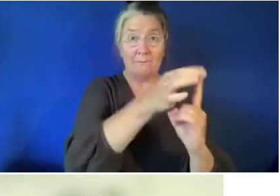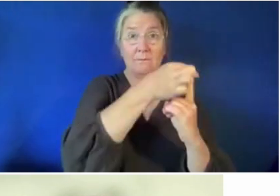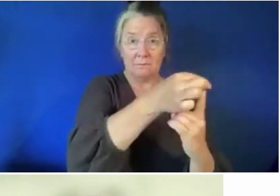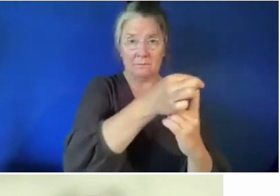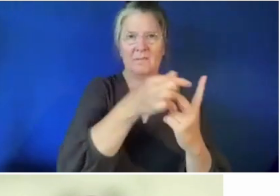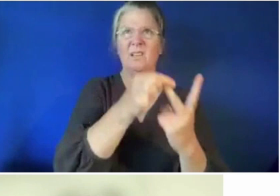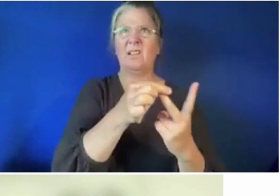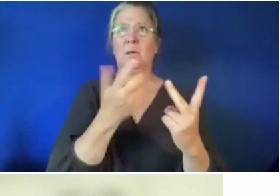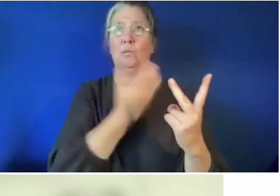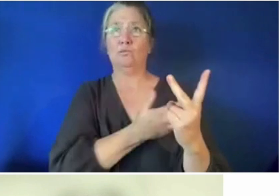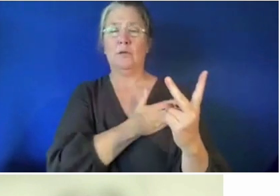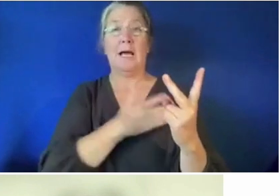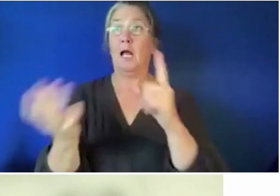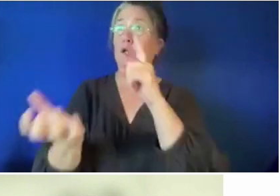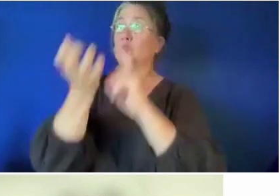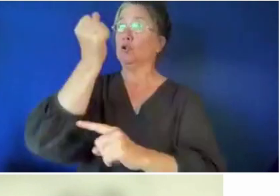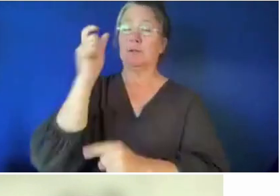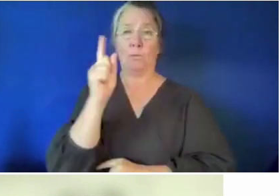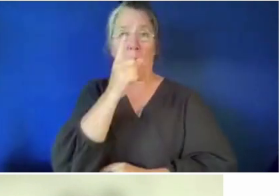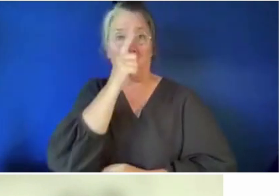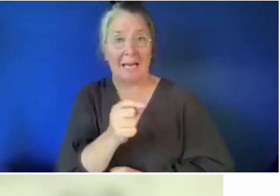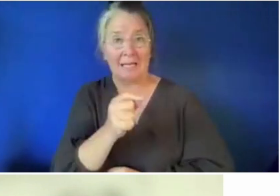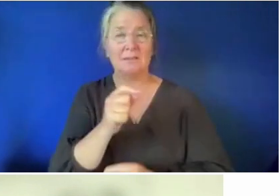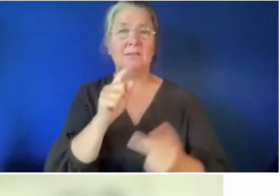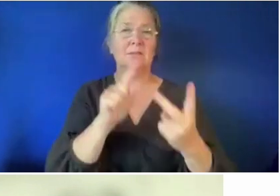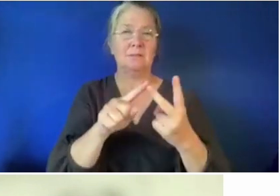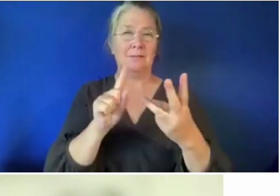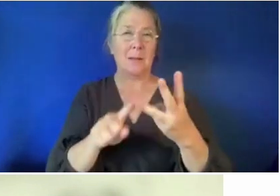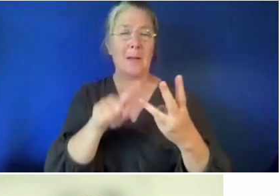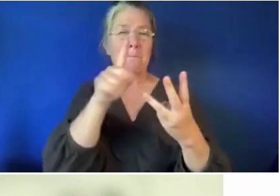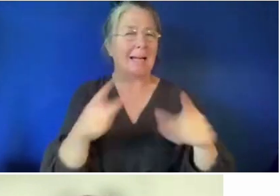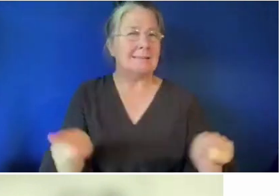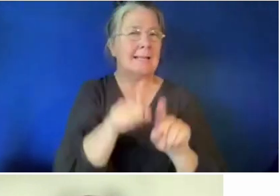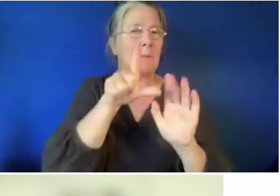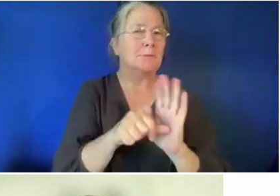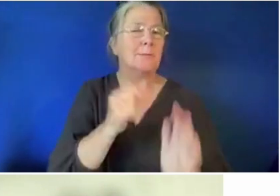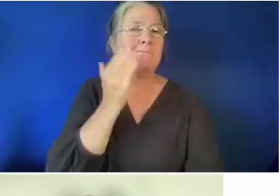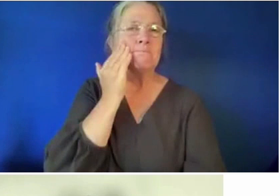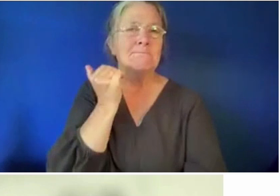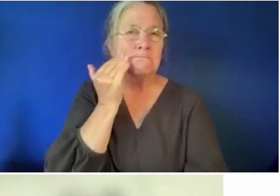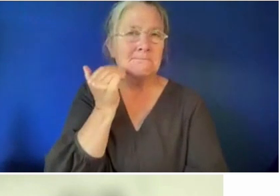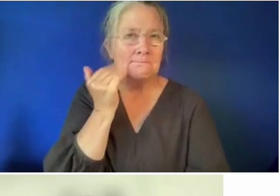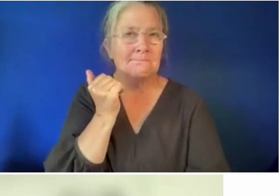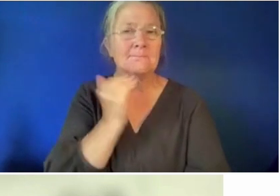but also then pride, ambition but humility in a sense of what we could achieve going forward.